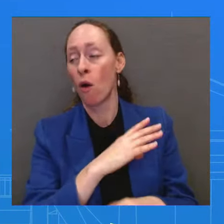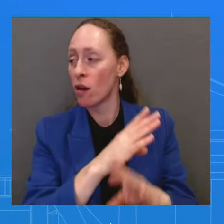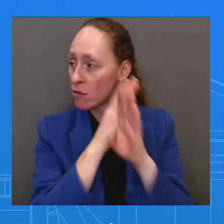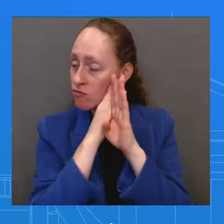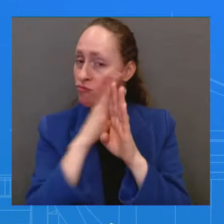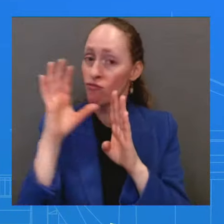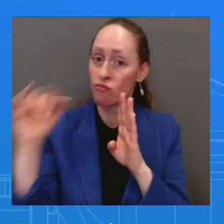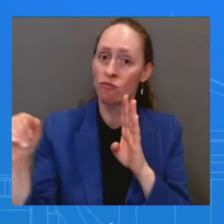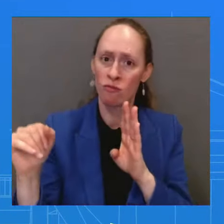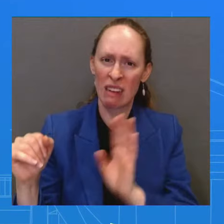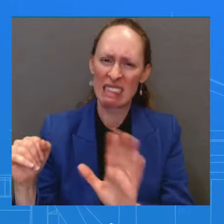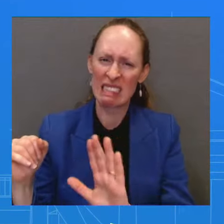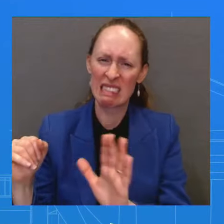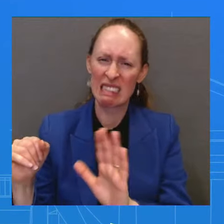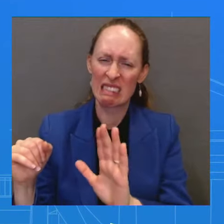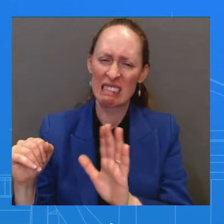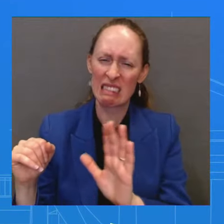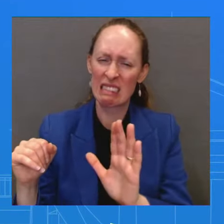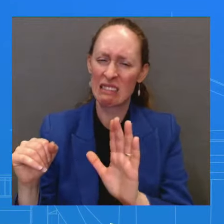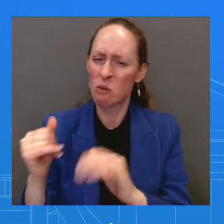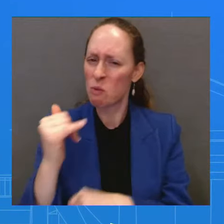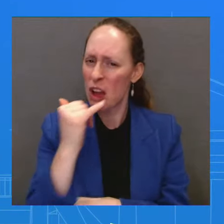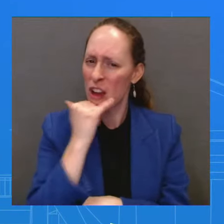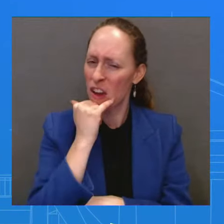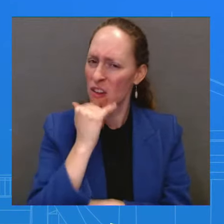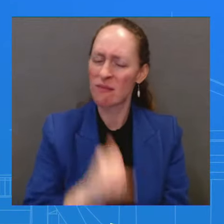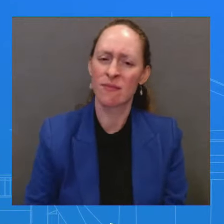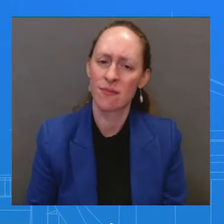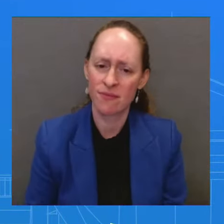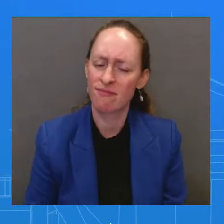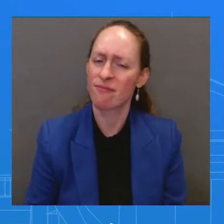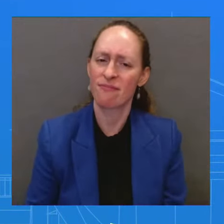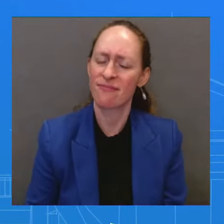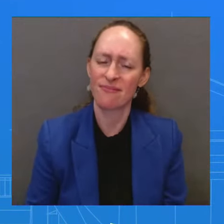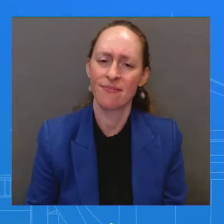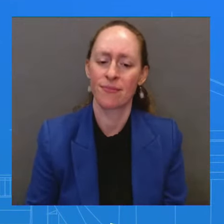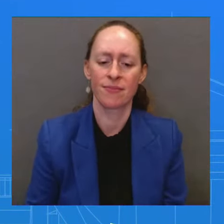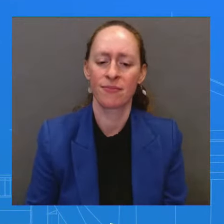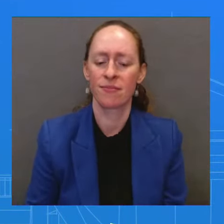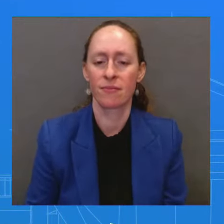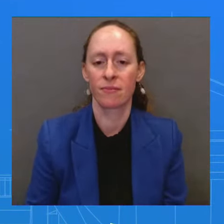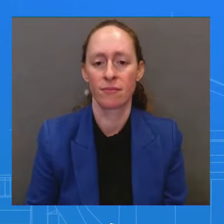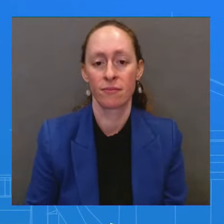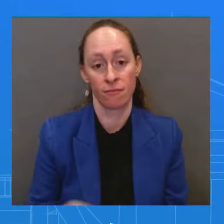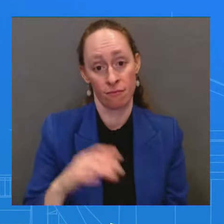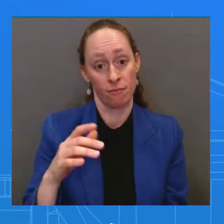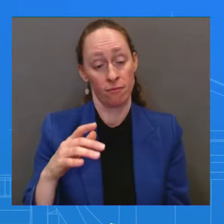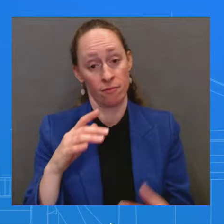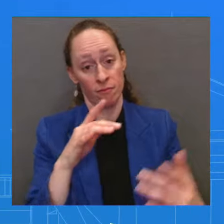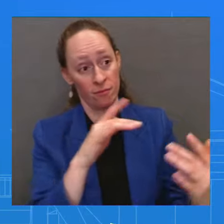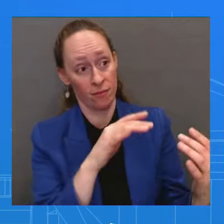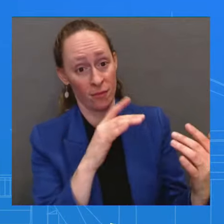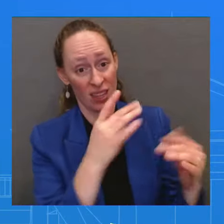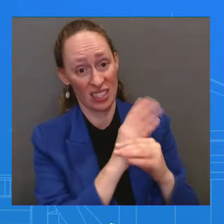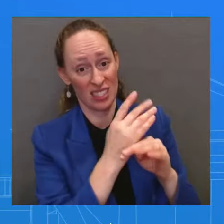and fighting against that aggression from Russia is directly linked to our own national security. And so, he's going to --